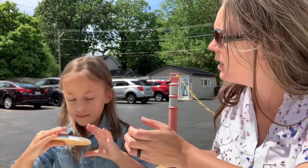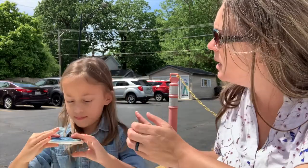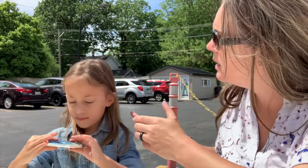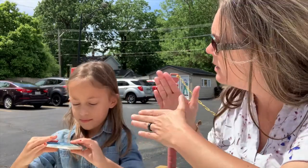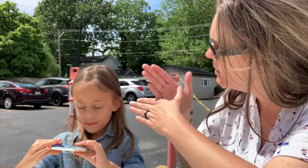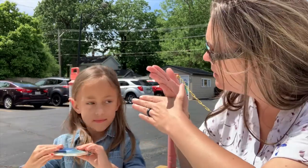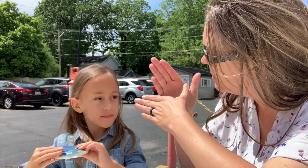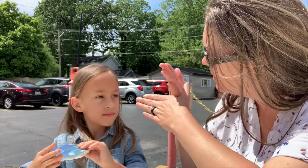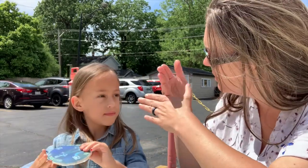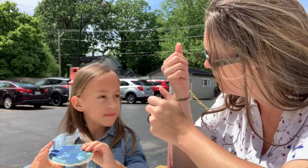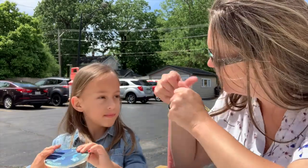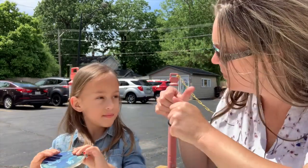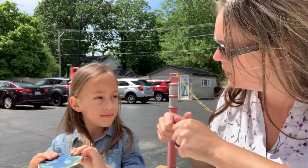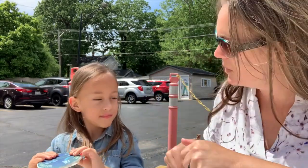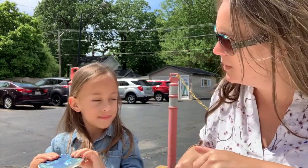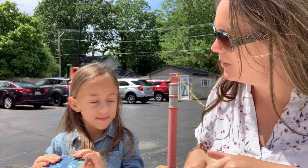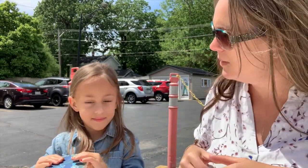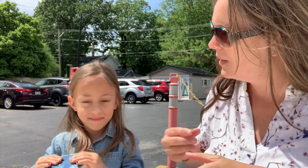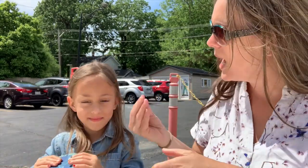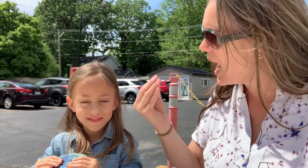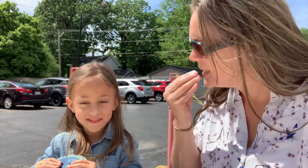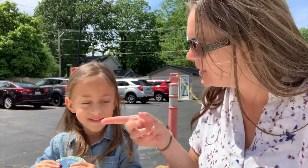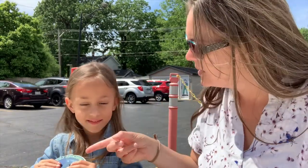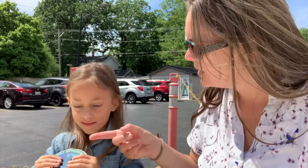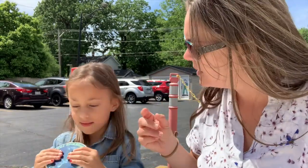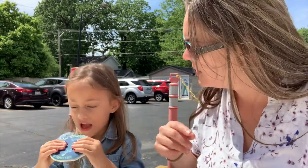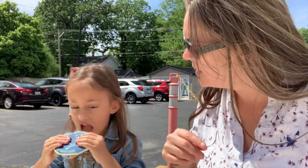Sharing, remember the rule. Go ahead taste it.